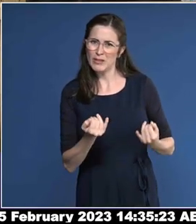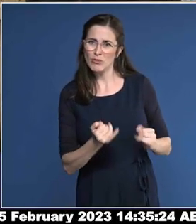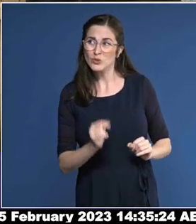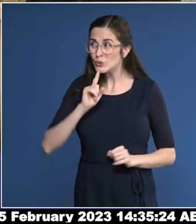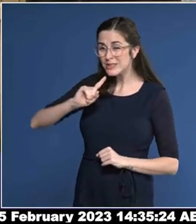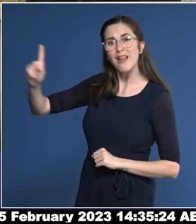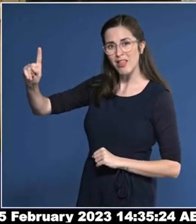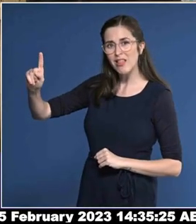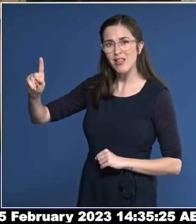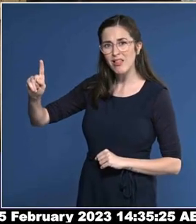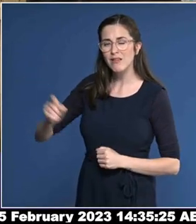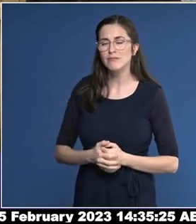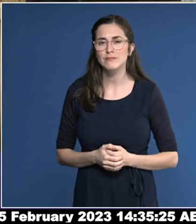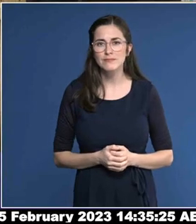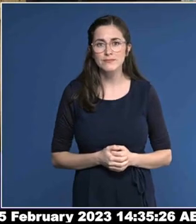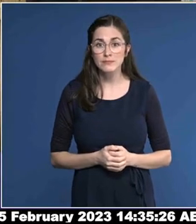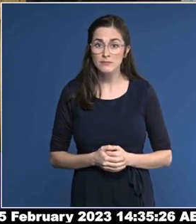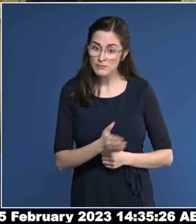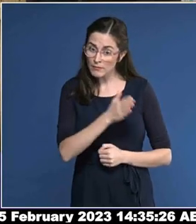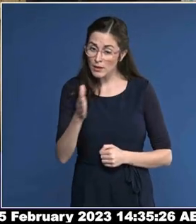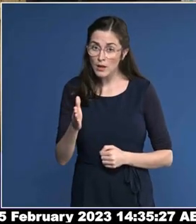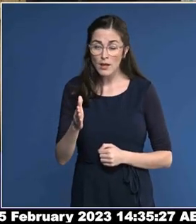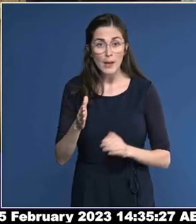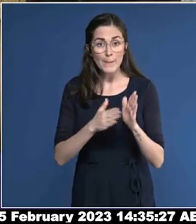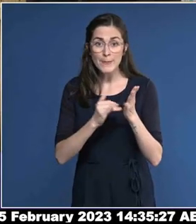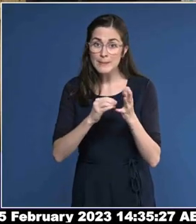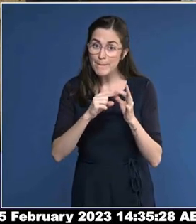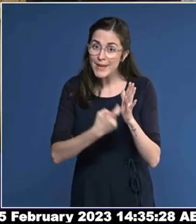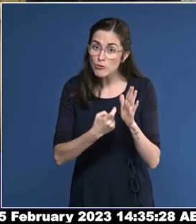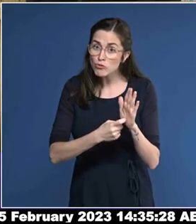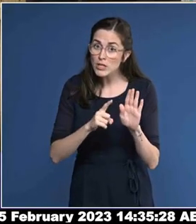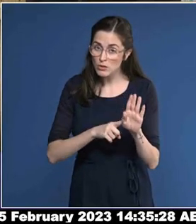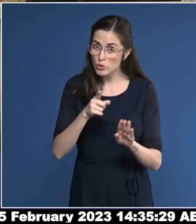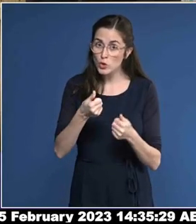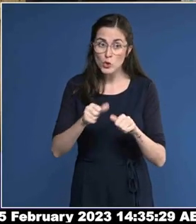And, Ms Berry, do you use any tools to identify nature, extent and cause?